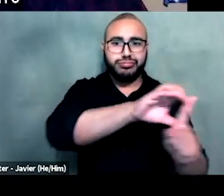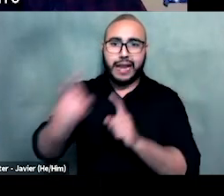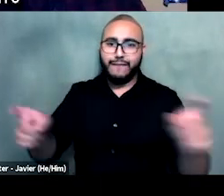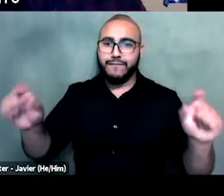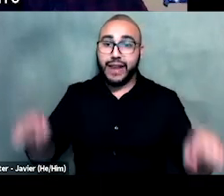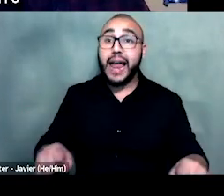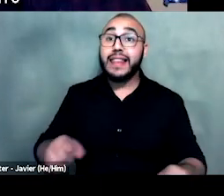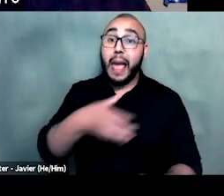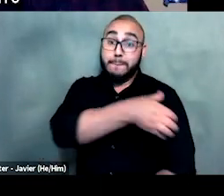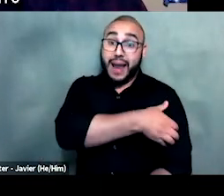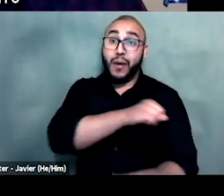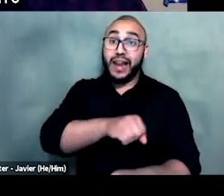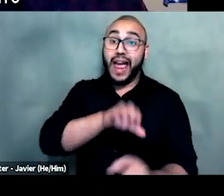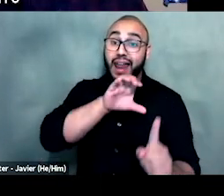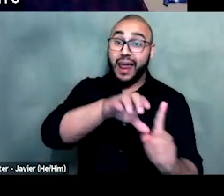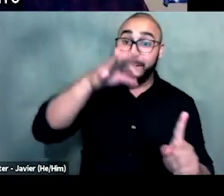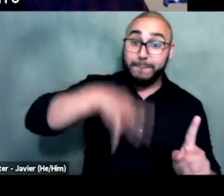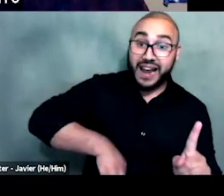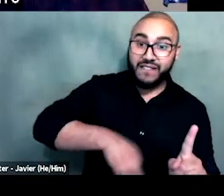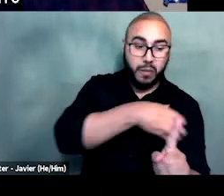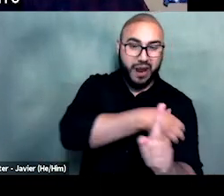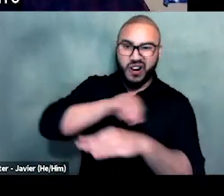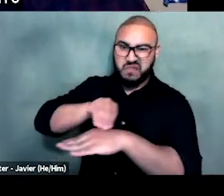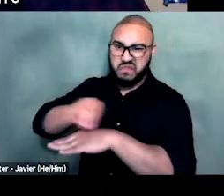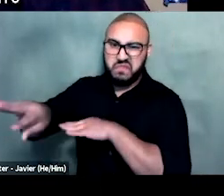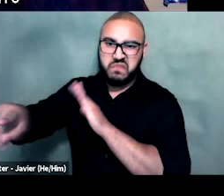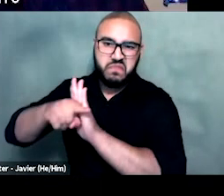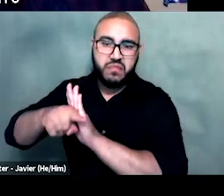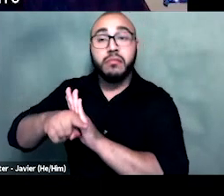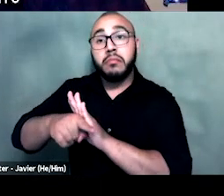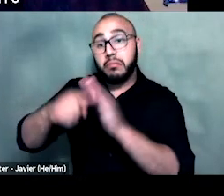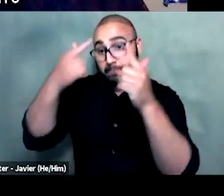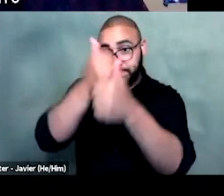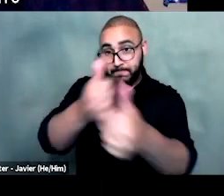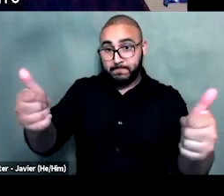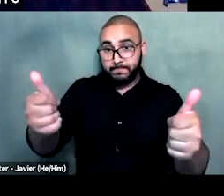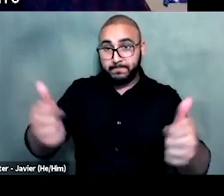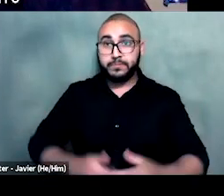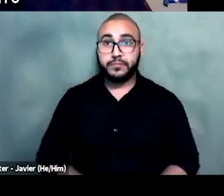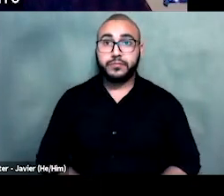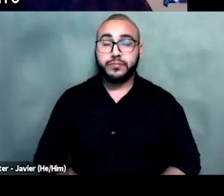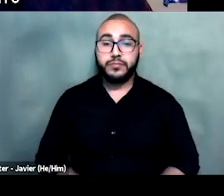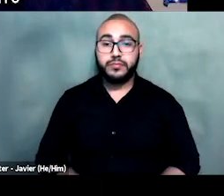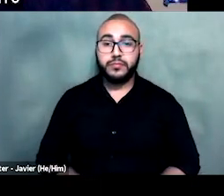Now we could use our power for good, we can use our power for bad. It's up to you. Sacred